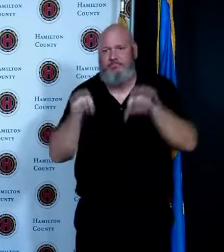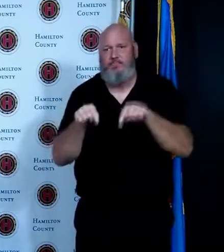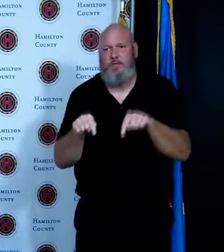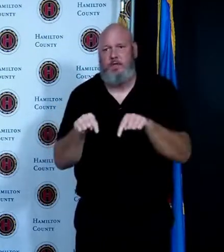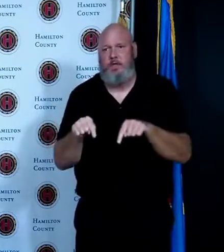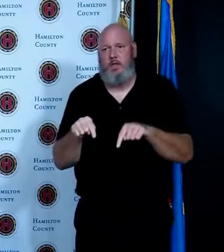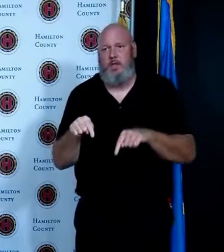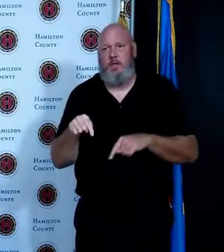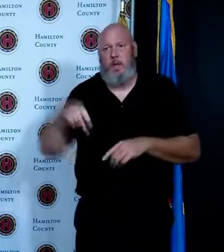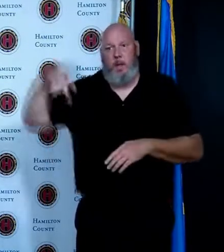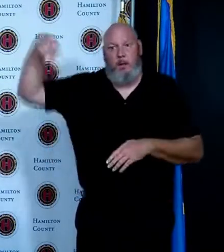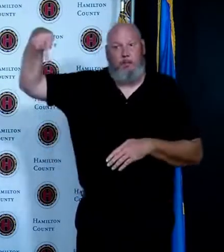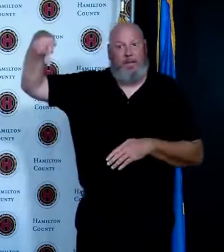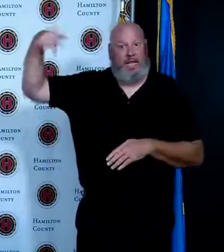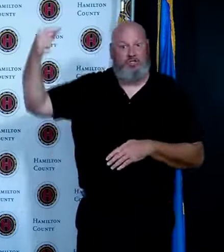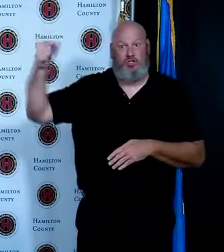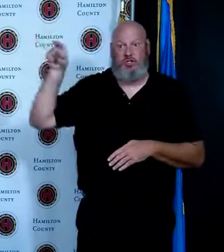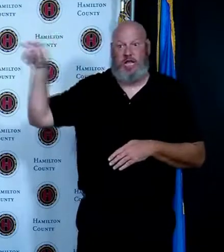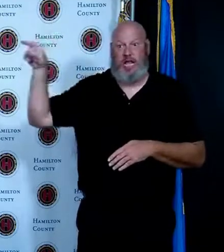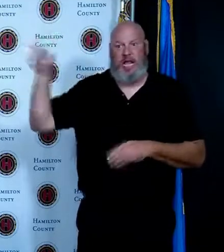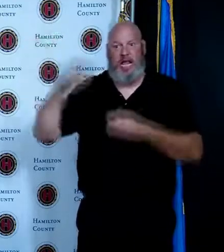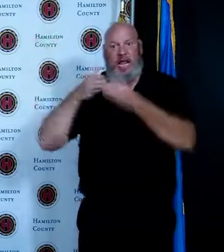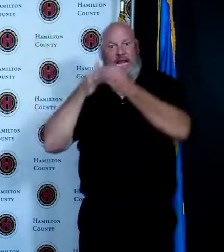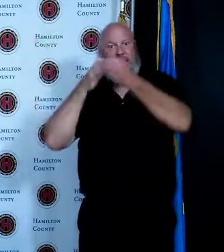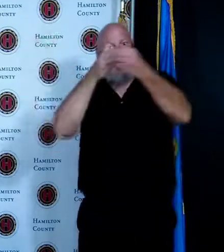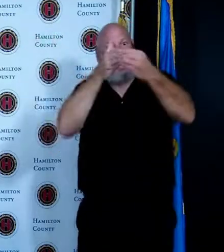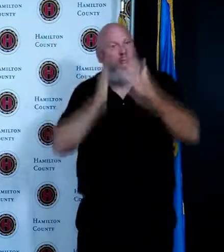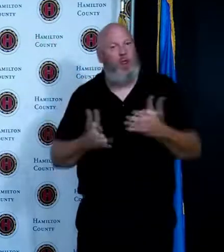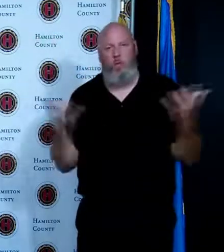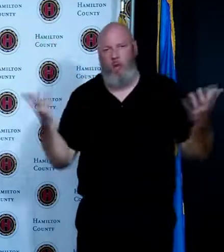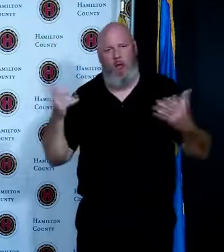communicating out to everyone everyone is hearing the message to Greg's point